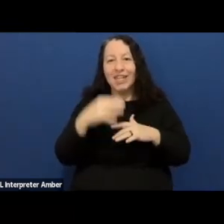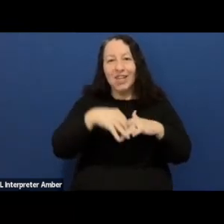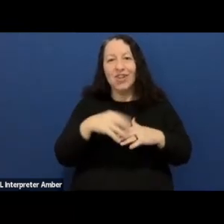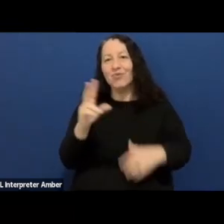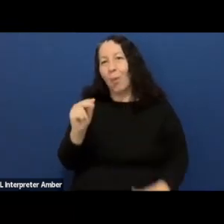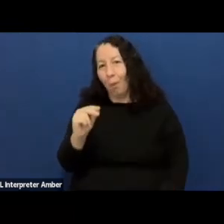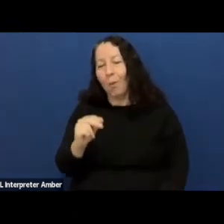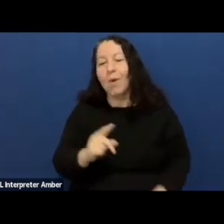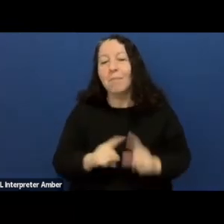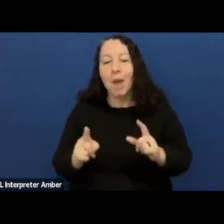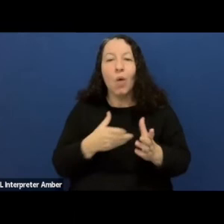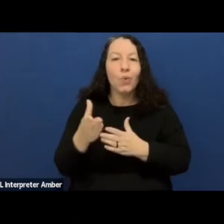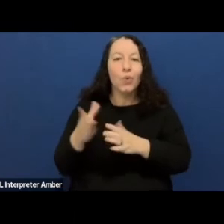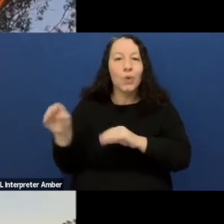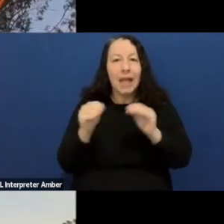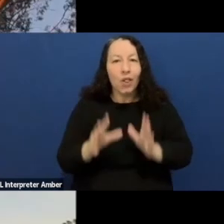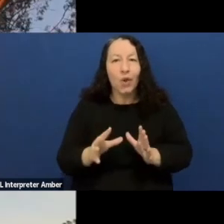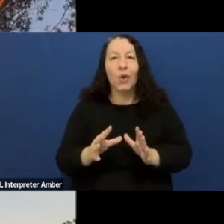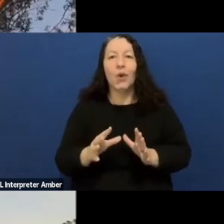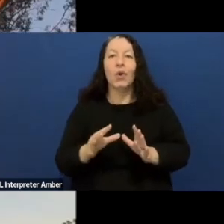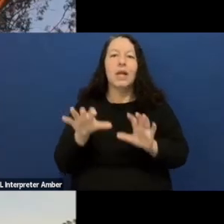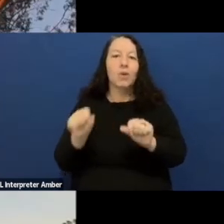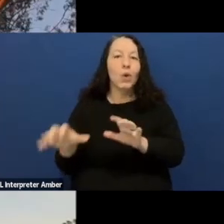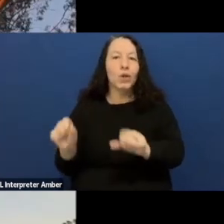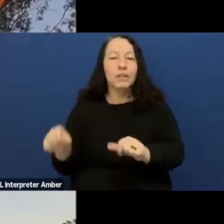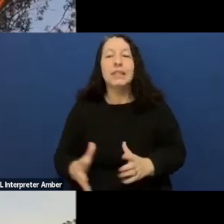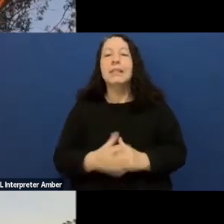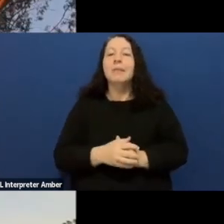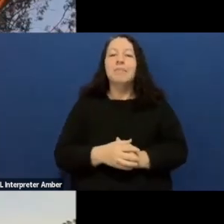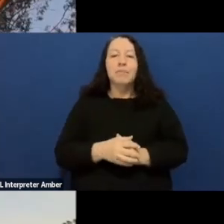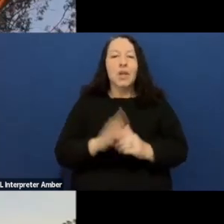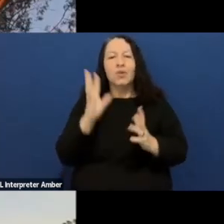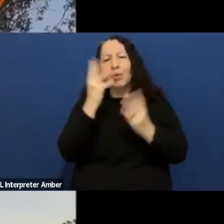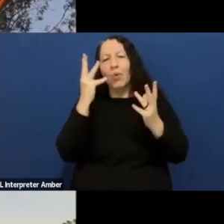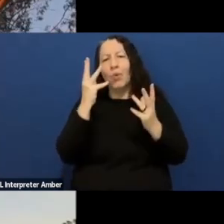to California. They’re only present on Tongva land through settler colonialism.